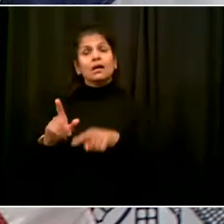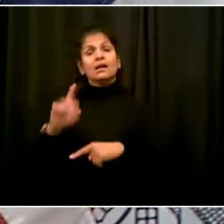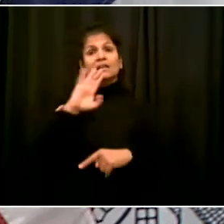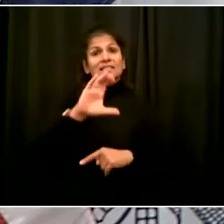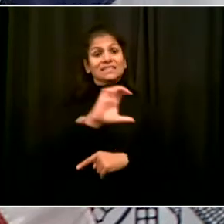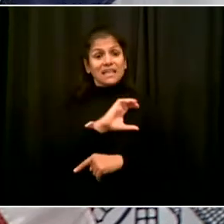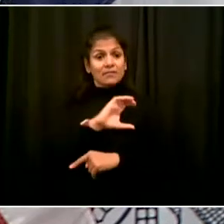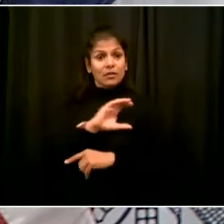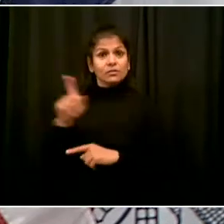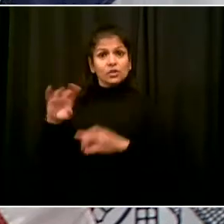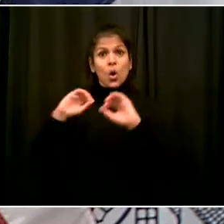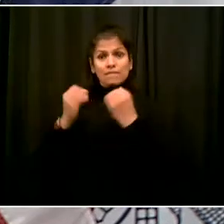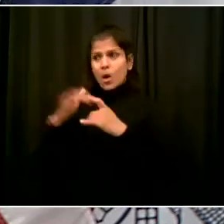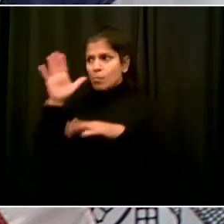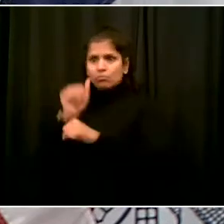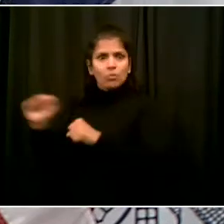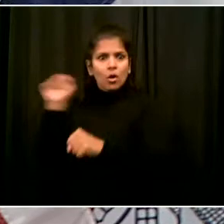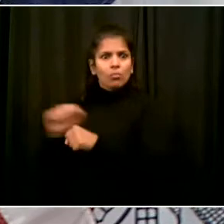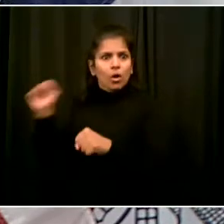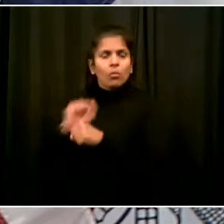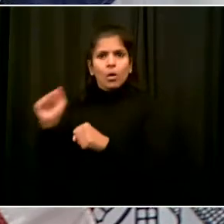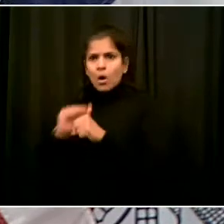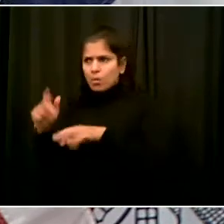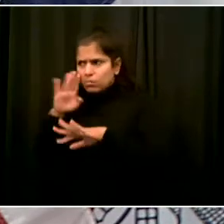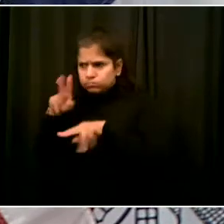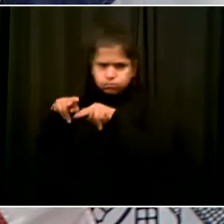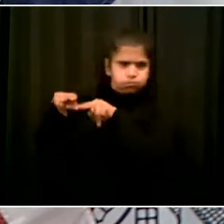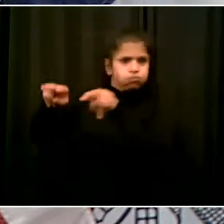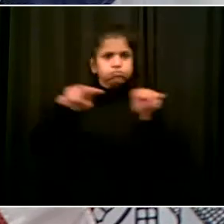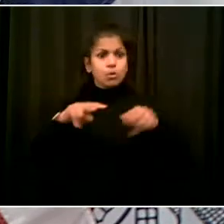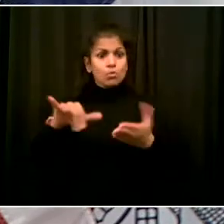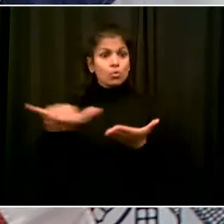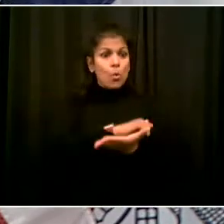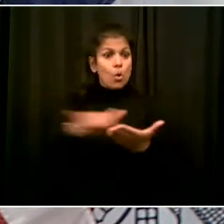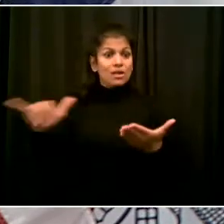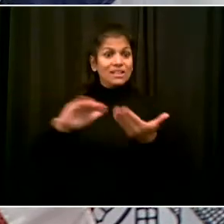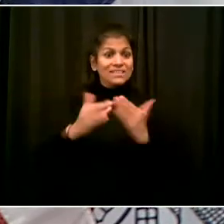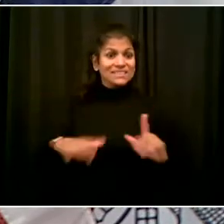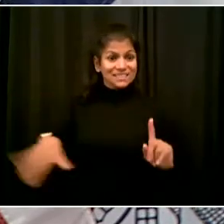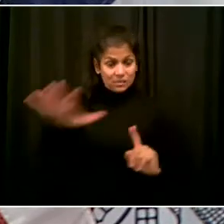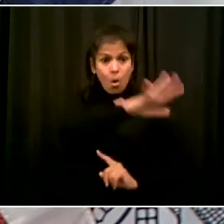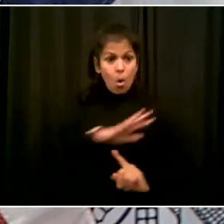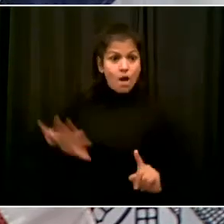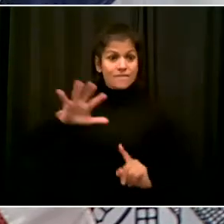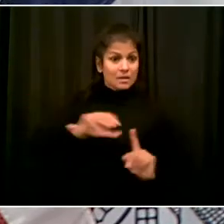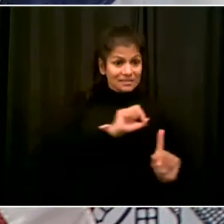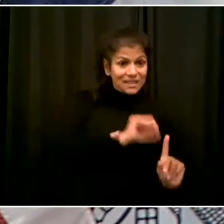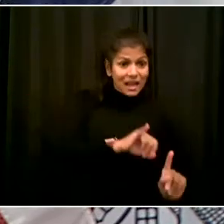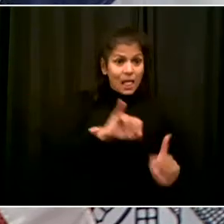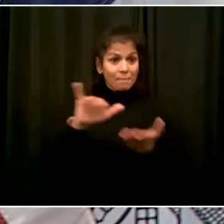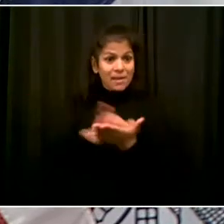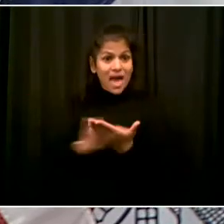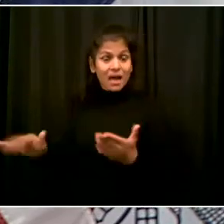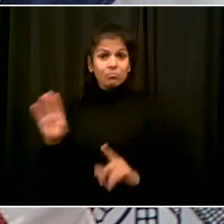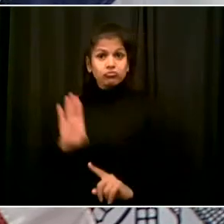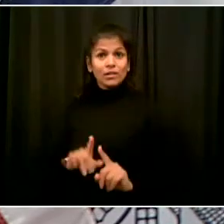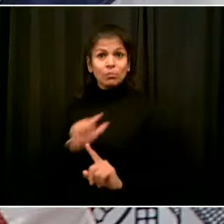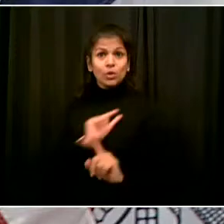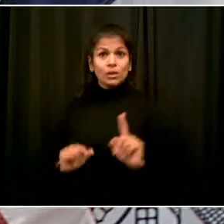SO WE WILL BE OUT THERE.